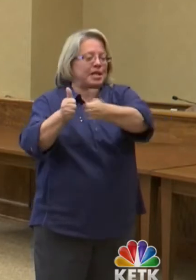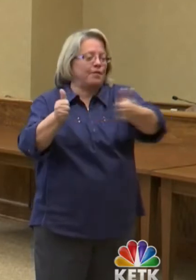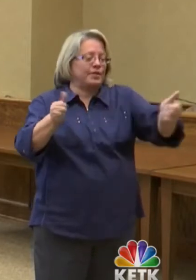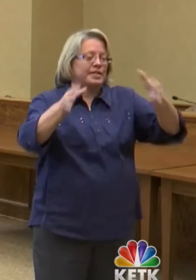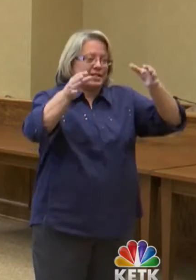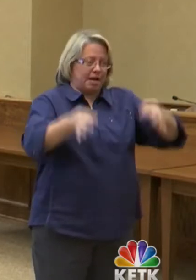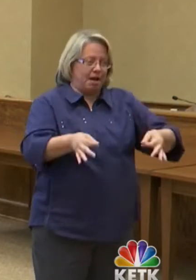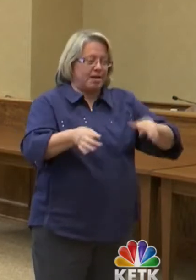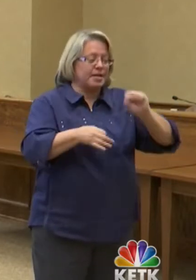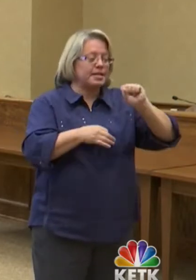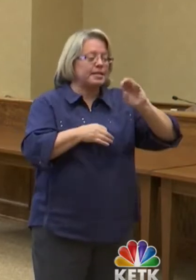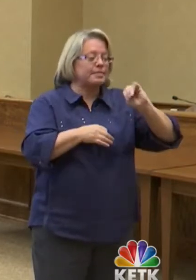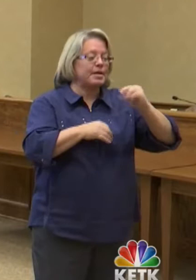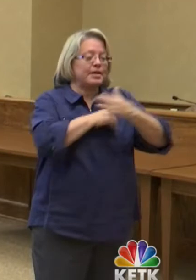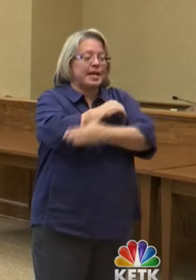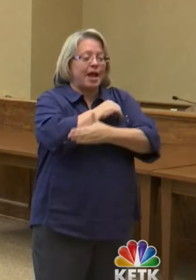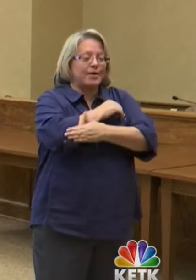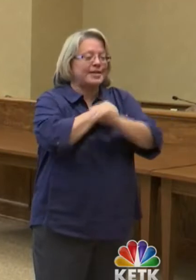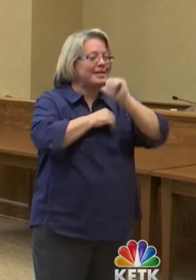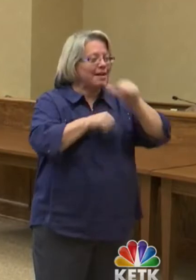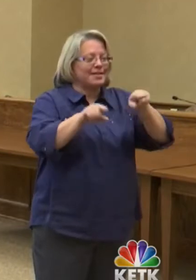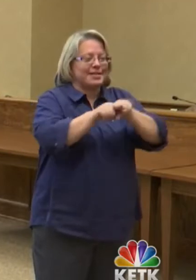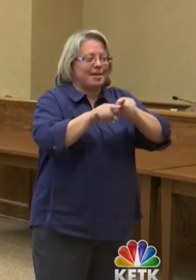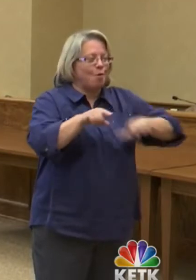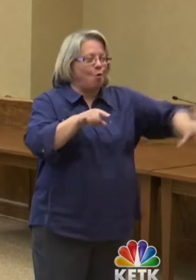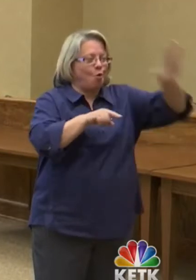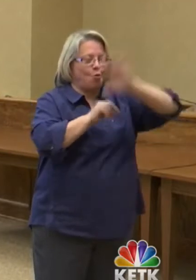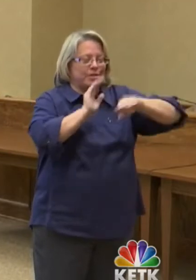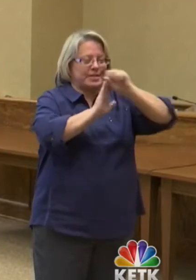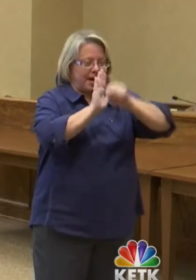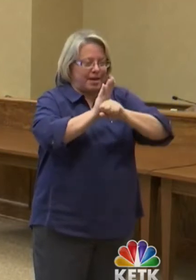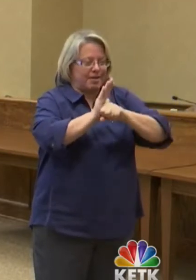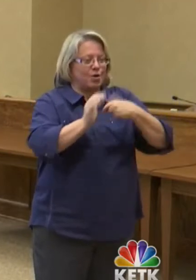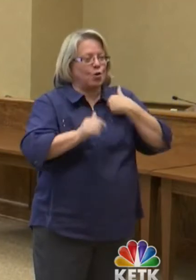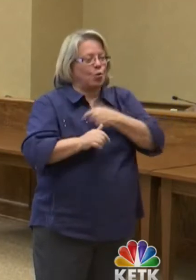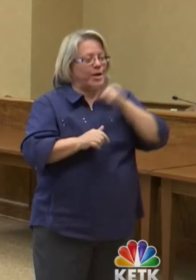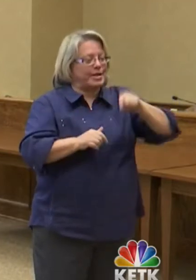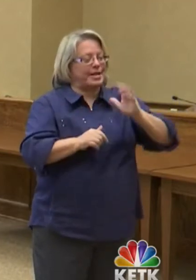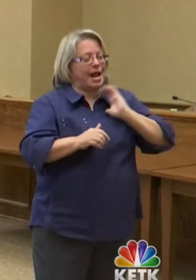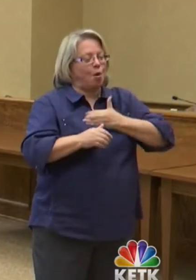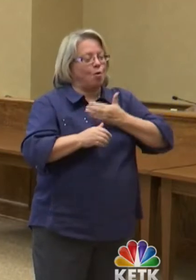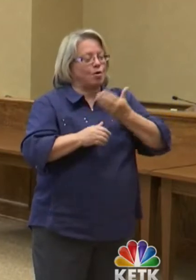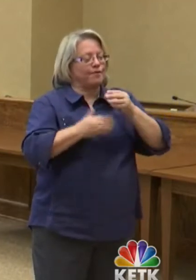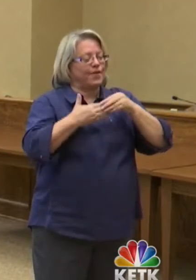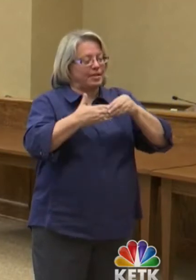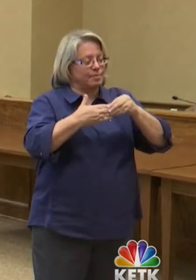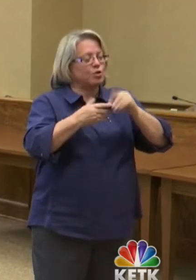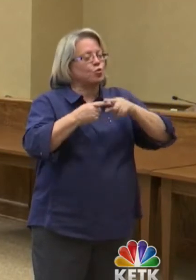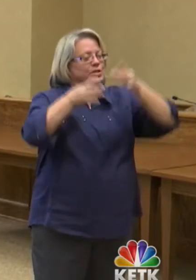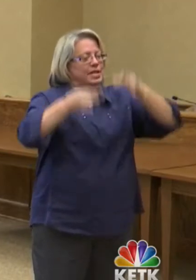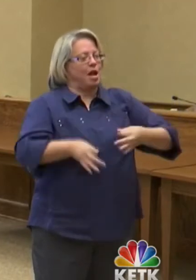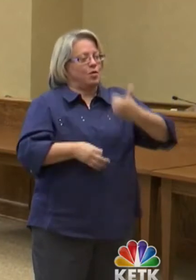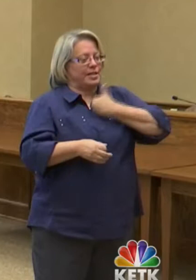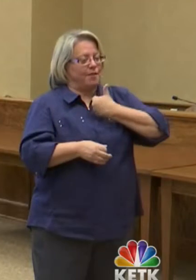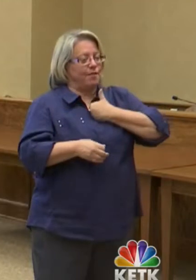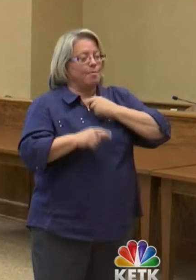WILL BE MADE WITH RATIONAL AND PURPOSE. CURRENTLY WE ARE AWAITING GOVERNOR ABBOTT'S REMARK AT THE END OF THIS WEEK WHAT HE INTENDS TO DO ON THE STATEWIDE LEVEL. AS YOU KNOW HE IS A STATEWIDE STAY-AT-HOME ORDER UNTIL THE END OF THIS MONTH. IT IS TO BE EXPECTED TOMORROW HE'S GOING TO PROVIDE ADDITIONAL GUIDANCE ABOUT WHAT HE INTENDS TO DO ON THE STATE LEVEL.